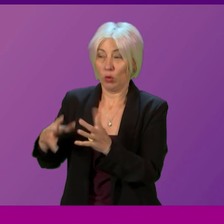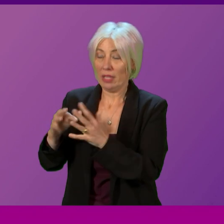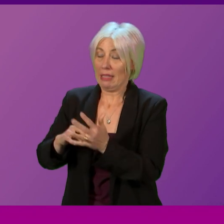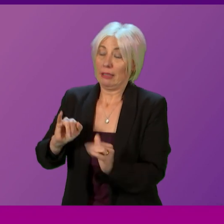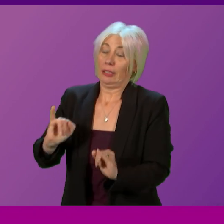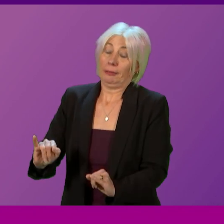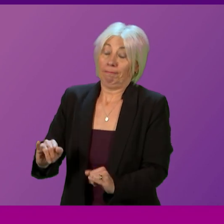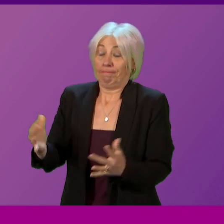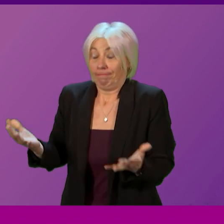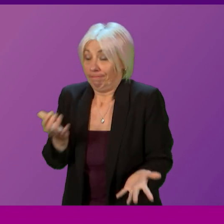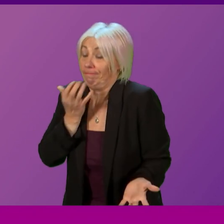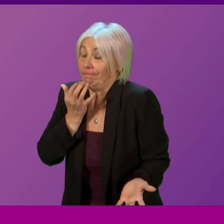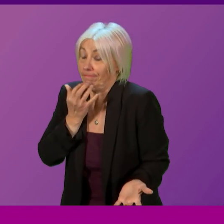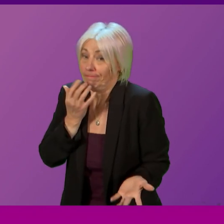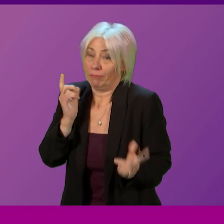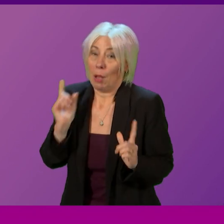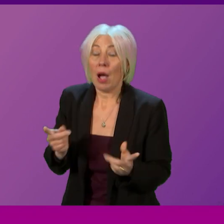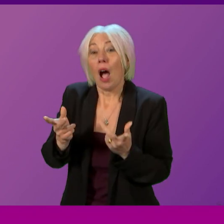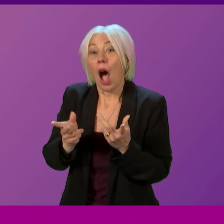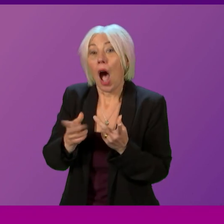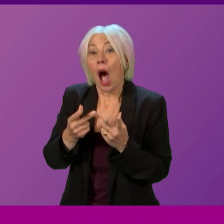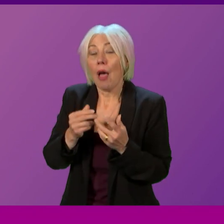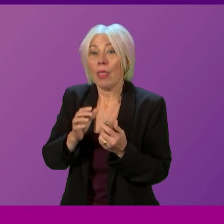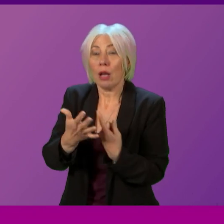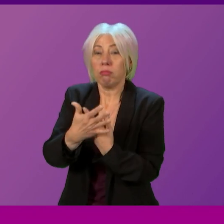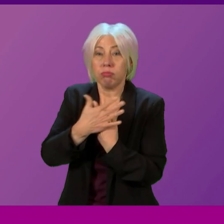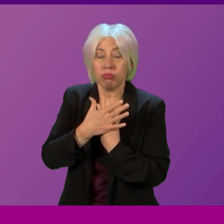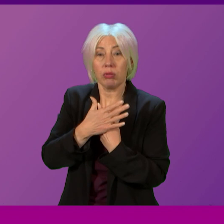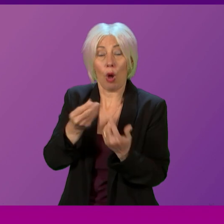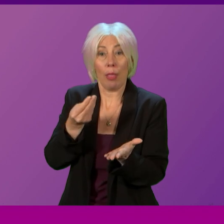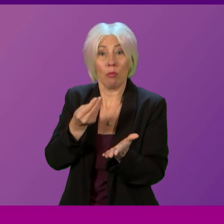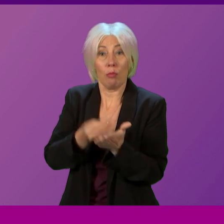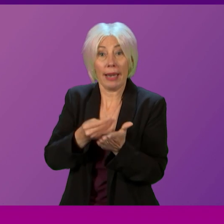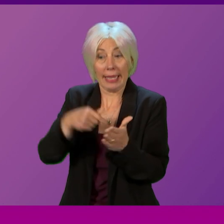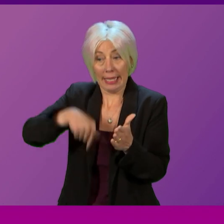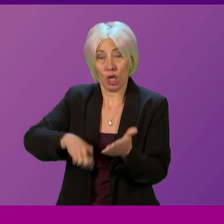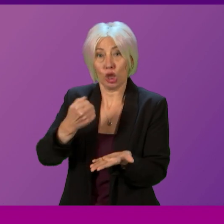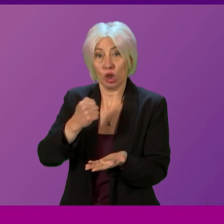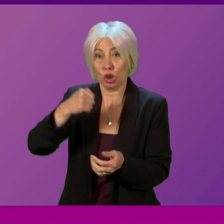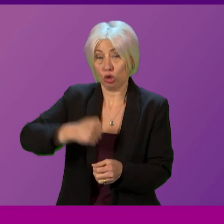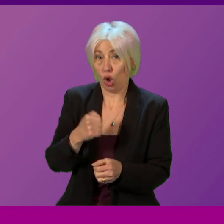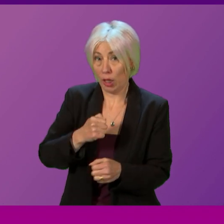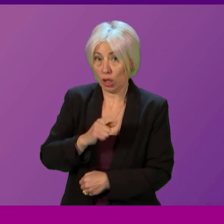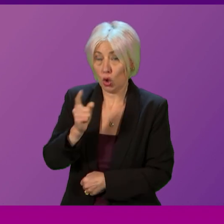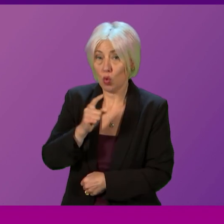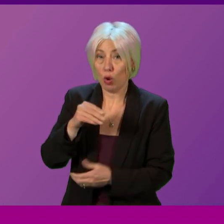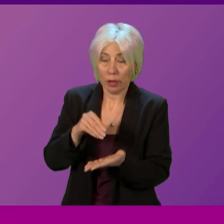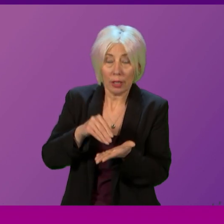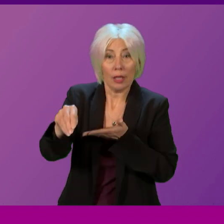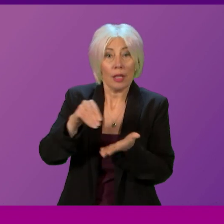However, there is another strain on public finances in Scotland; namely, repayment of